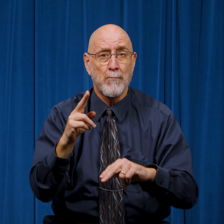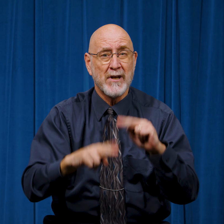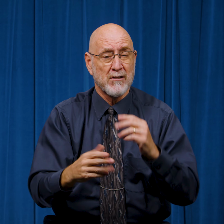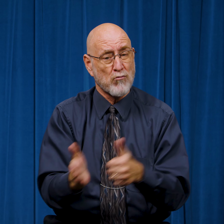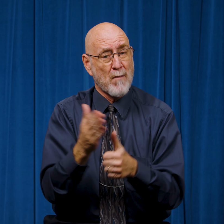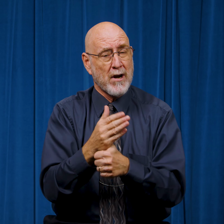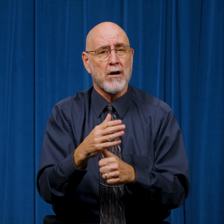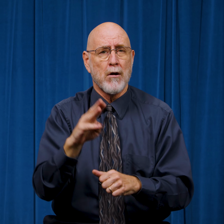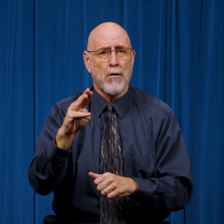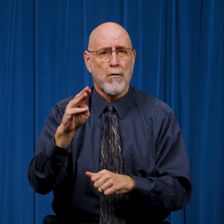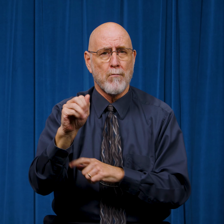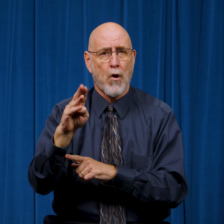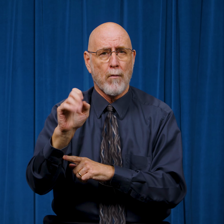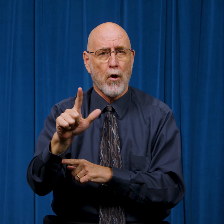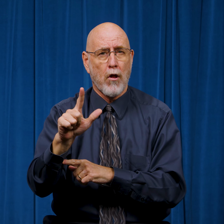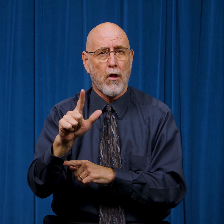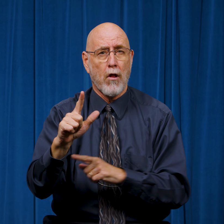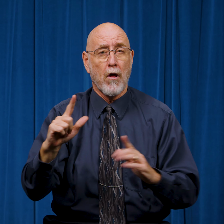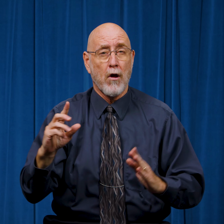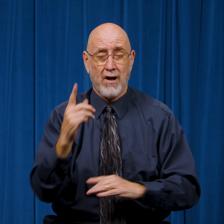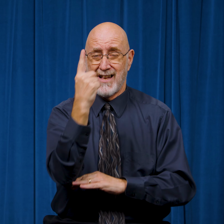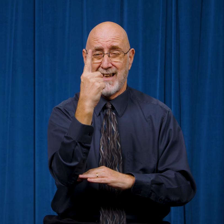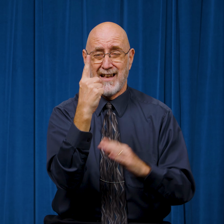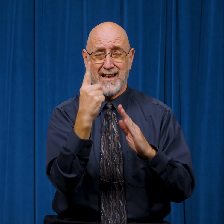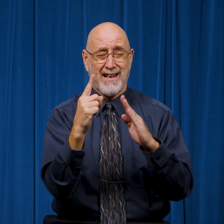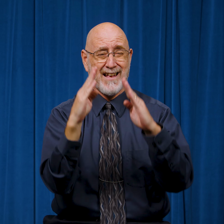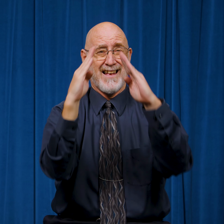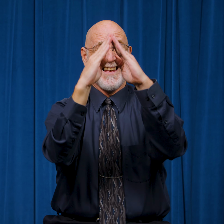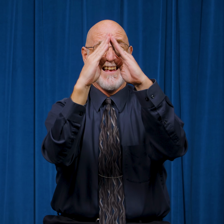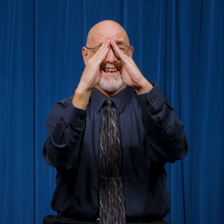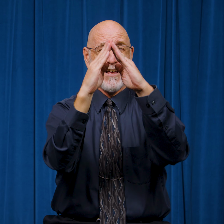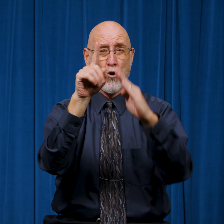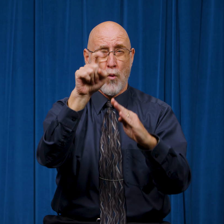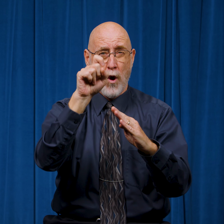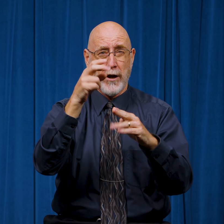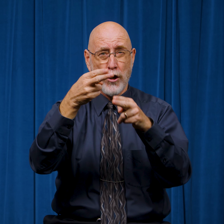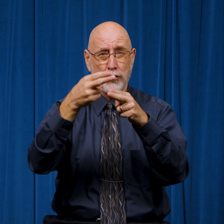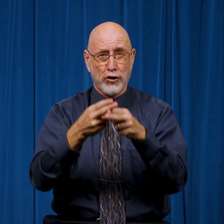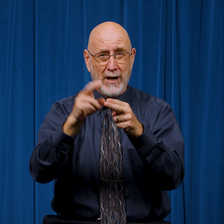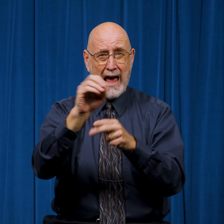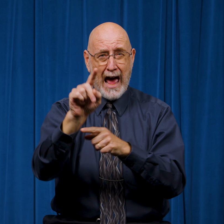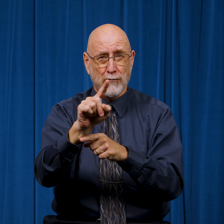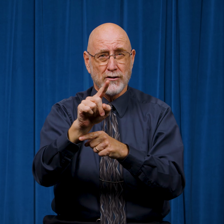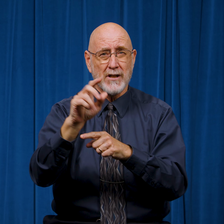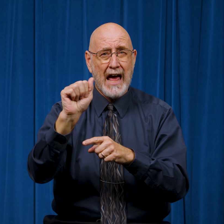The apex of the Washington Monument is topped by a 100-ounce aluminum capstone